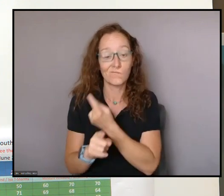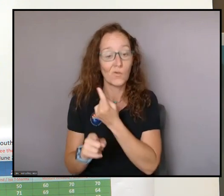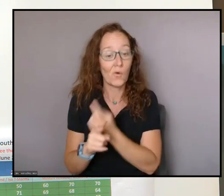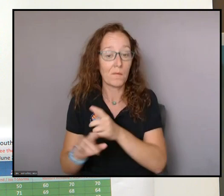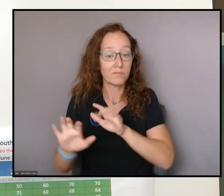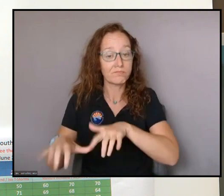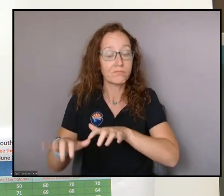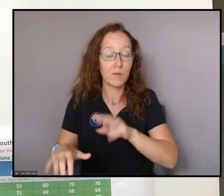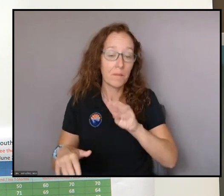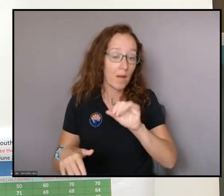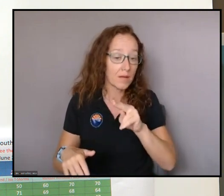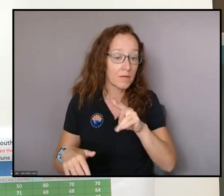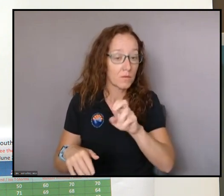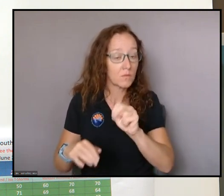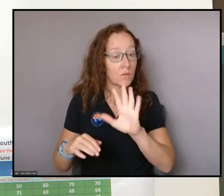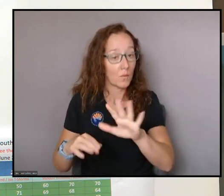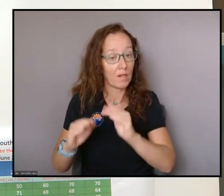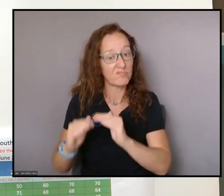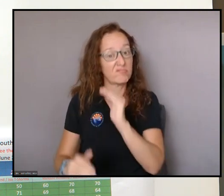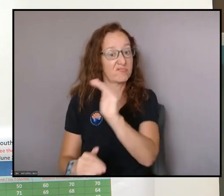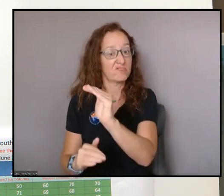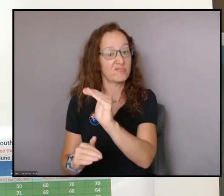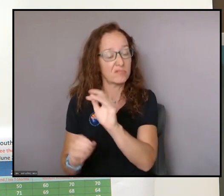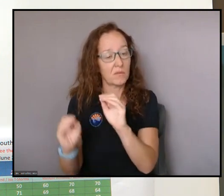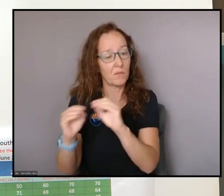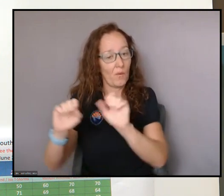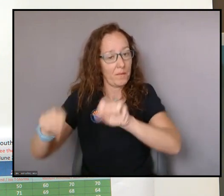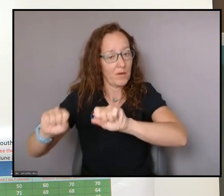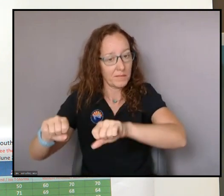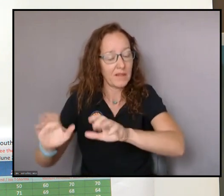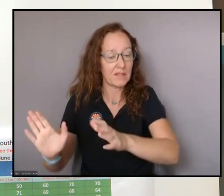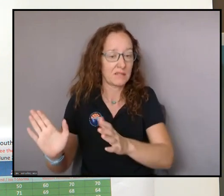blob, I guess you could say, is basically in the same spot. Um